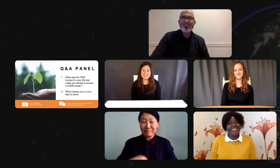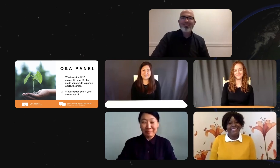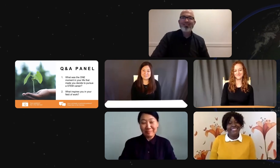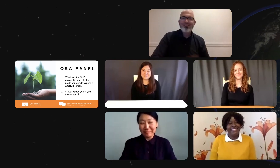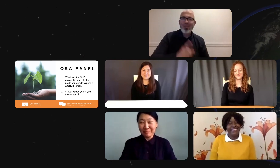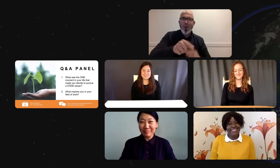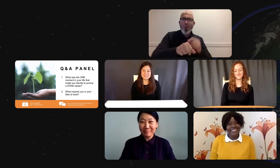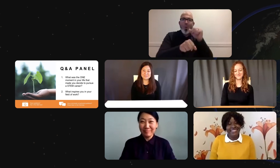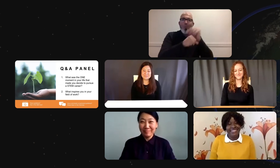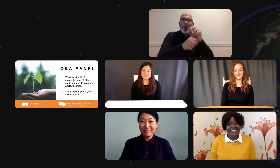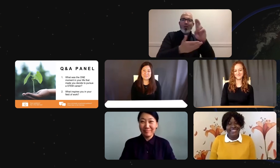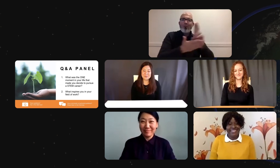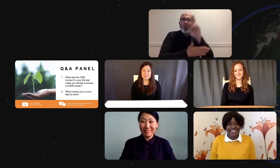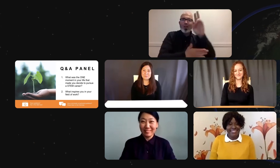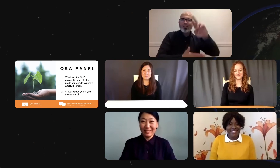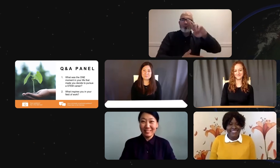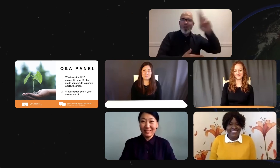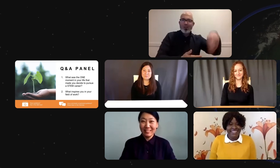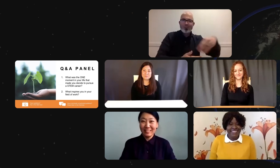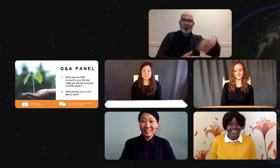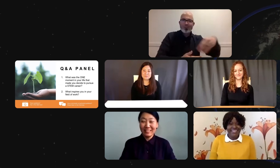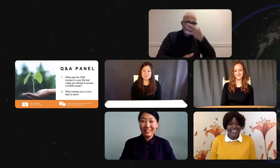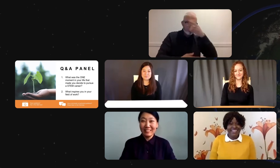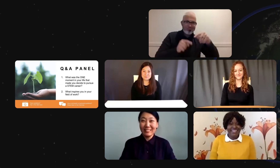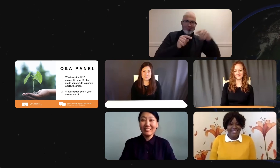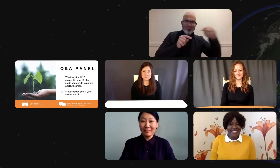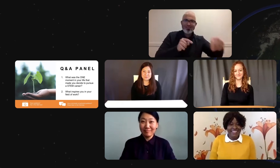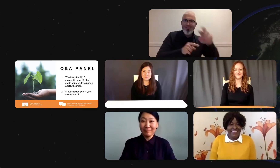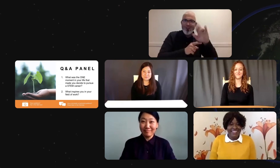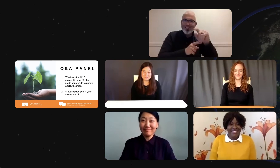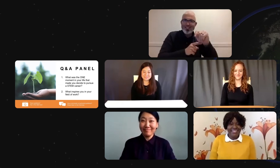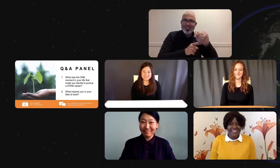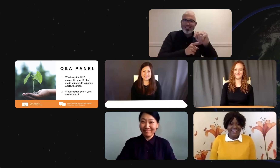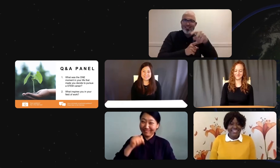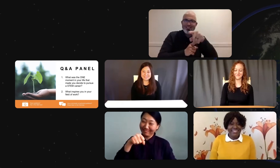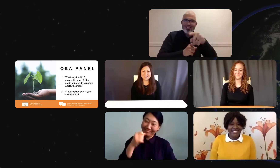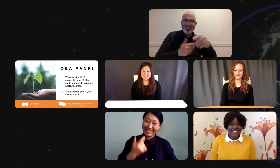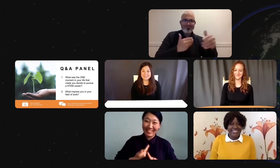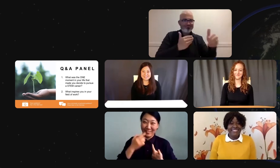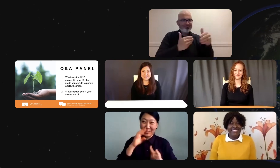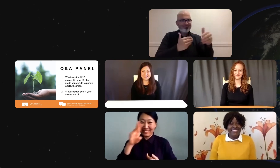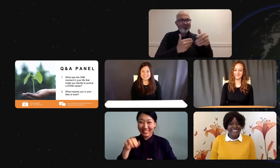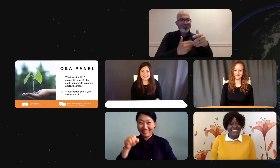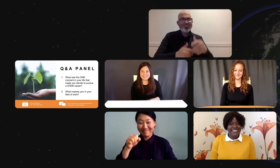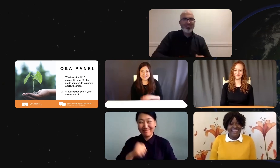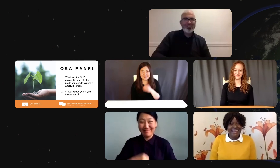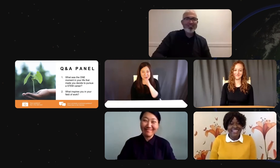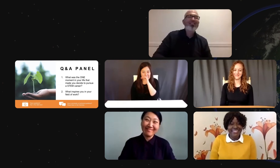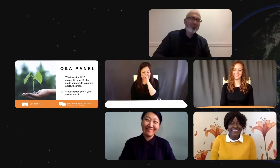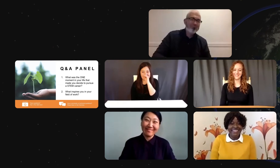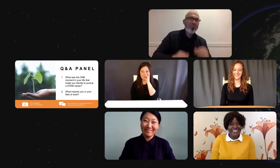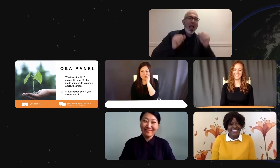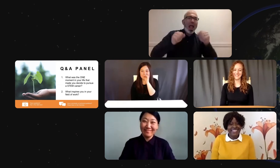And you work at RIT nearby, right? Yes, I'm so nearby!